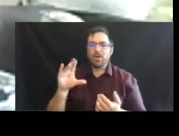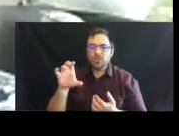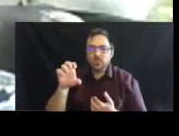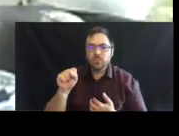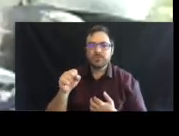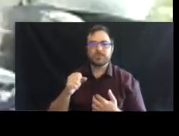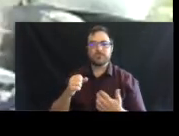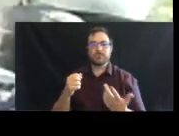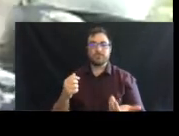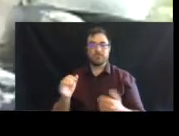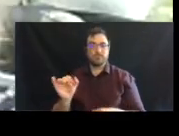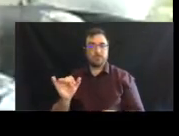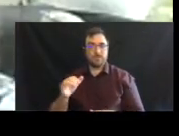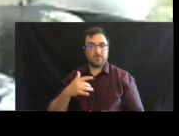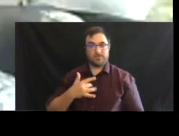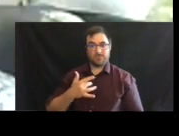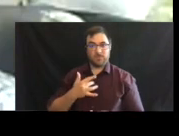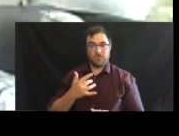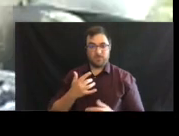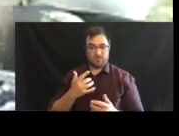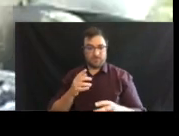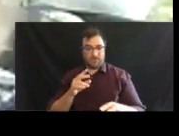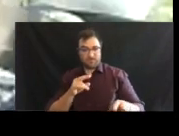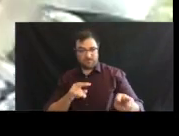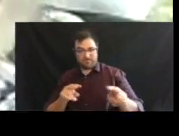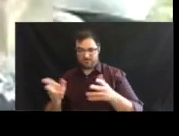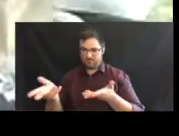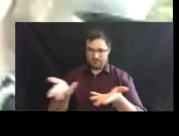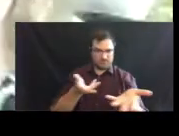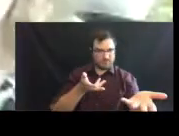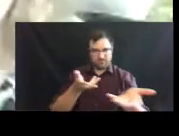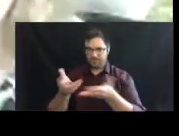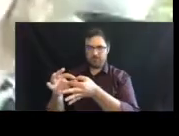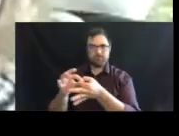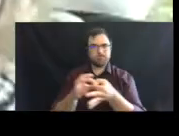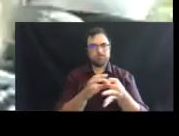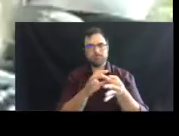and reciprocal response building between the parent and child. All of which is important for